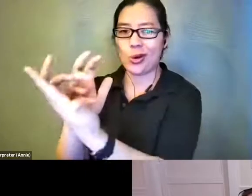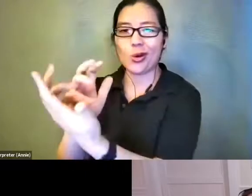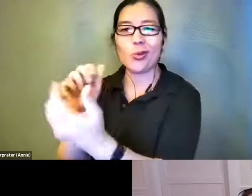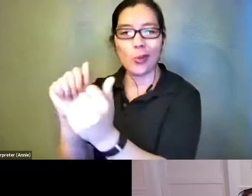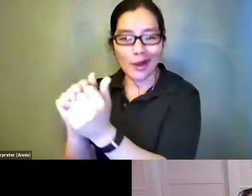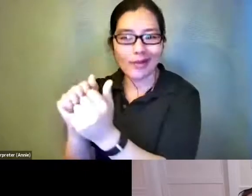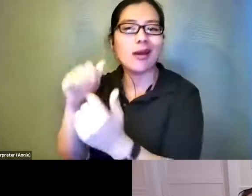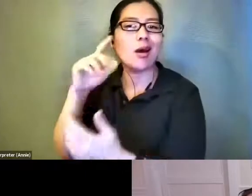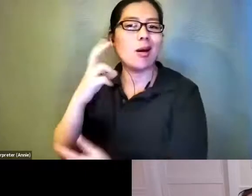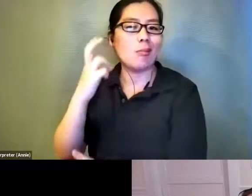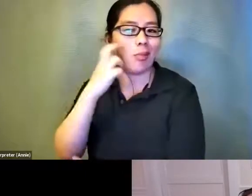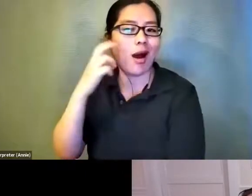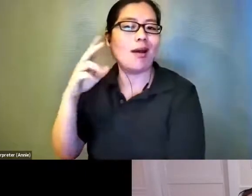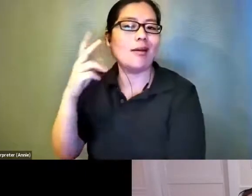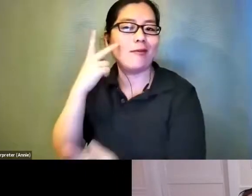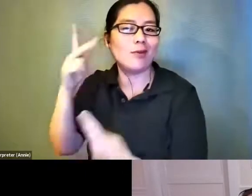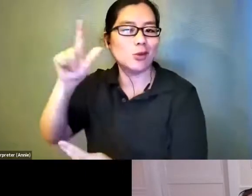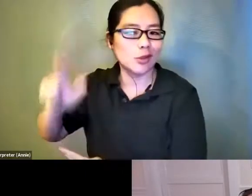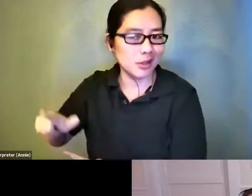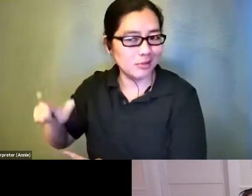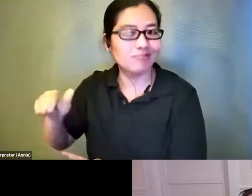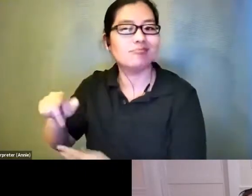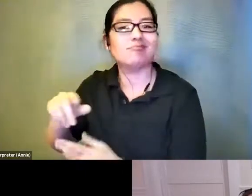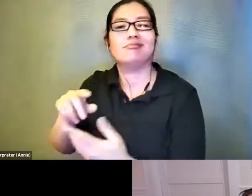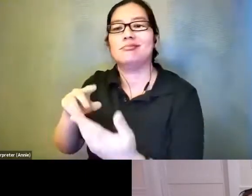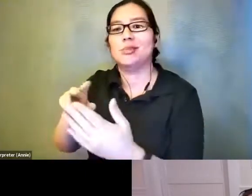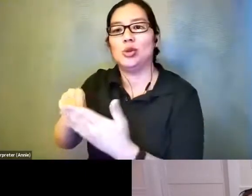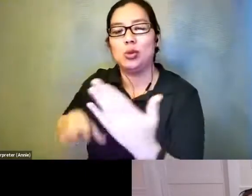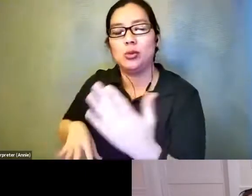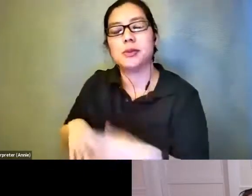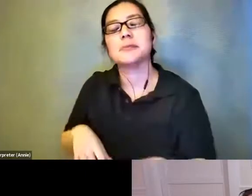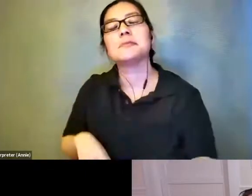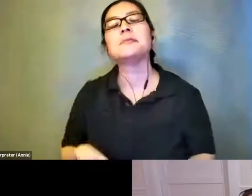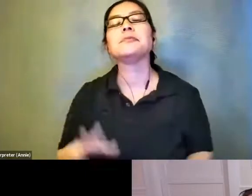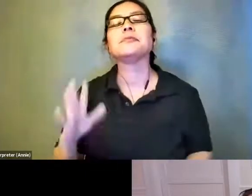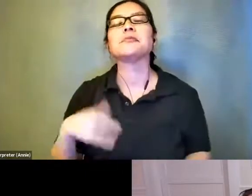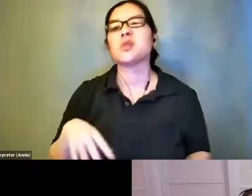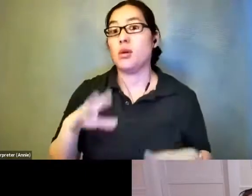be familiar with this work or unfamiliar with this work teachers who work with blind and low vision